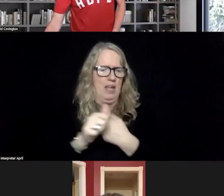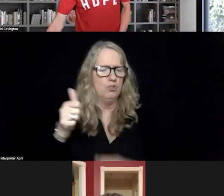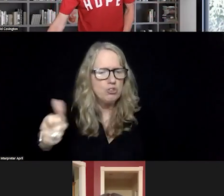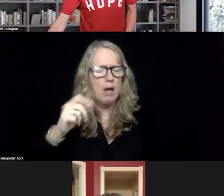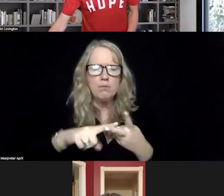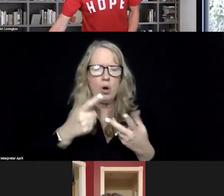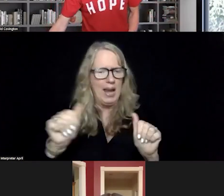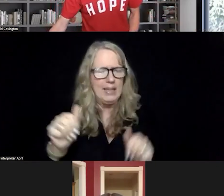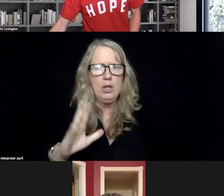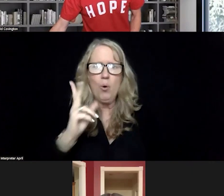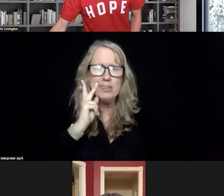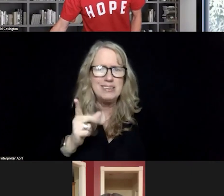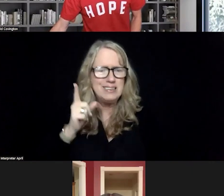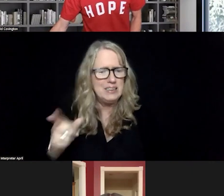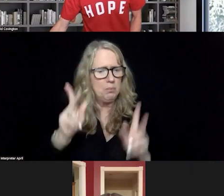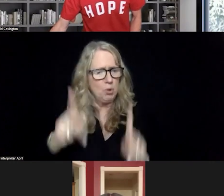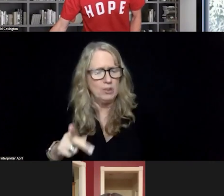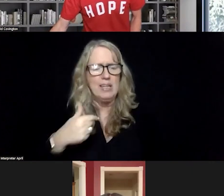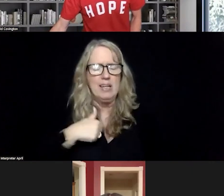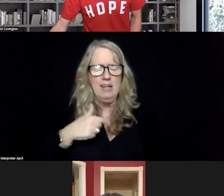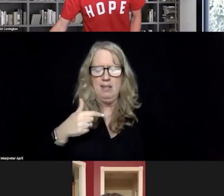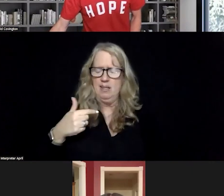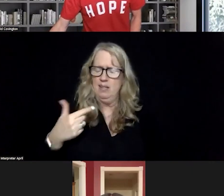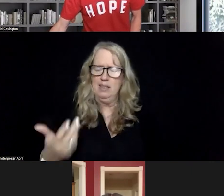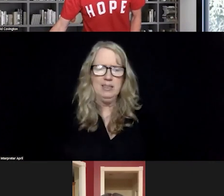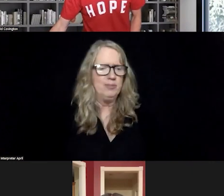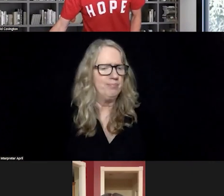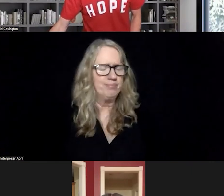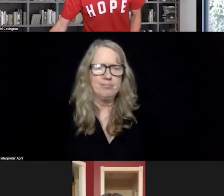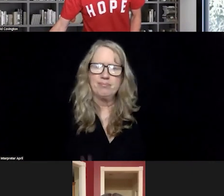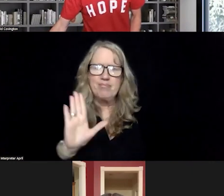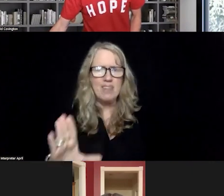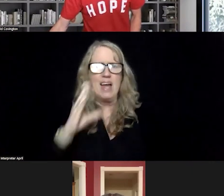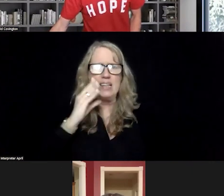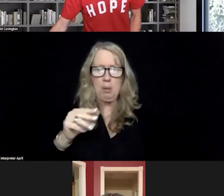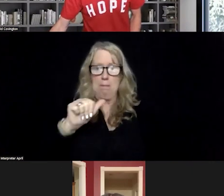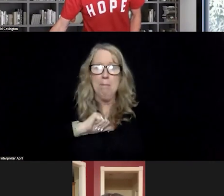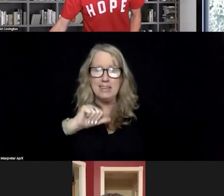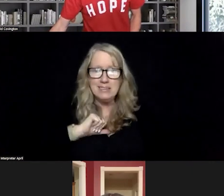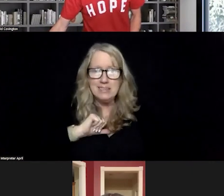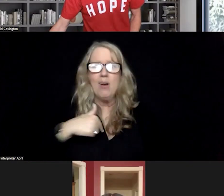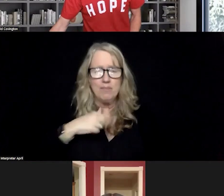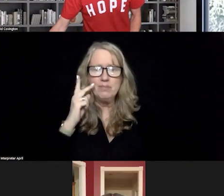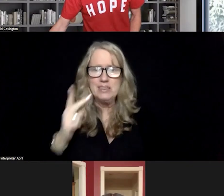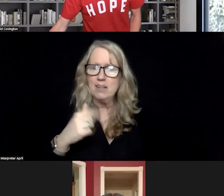AND BEING IN THAT POSITION MYSELF, I THINK WE HAVE TO CONTINUE